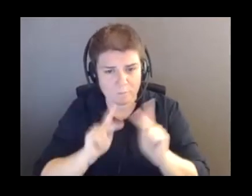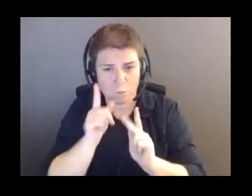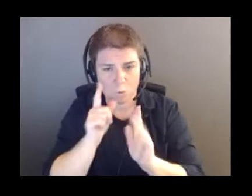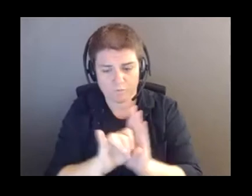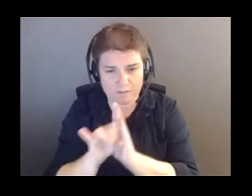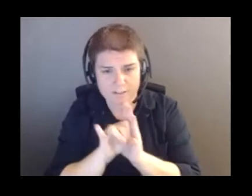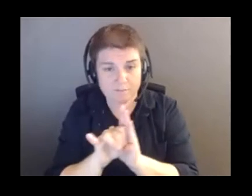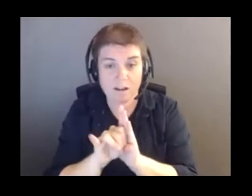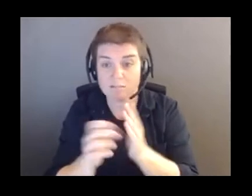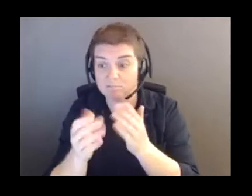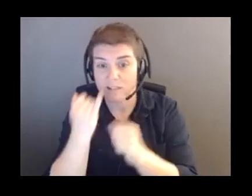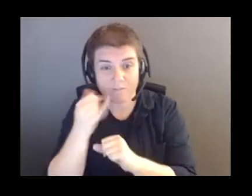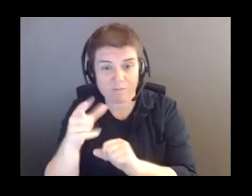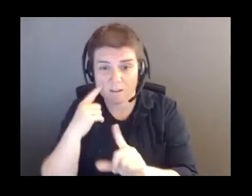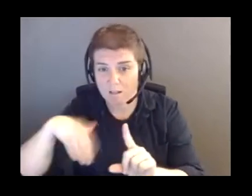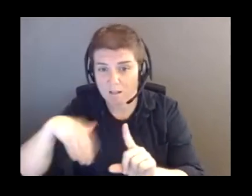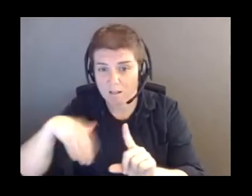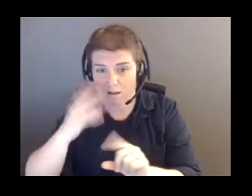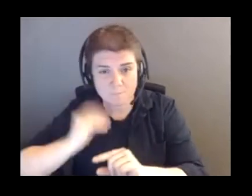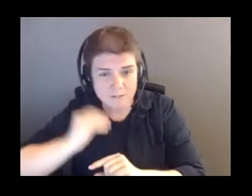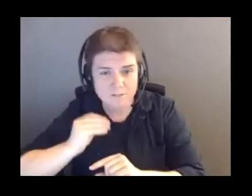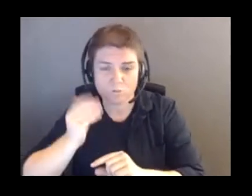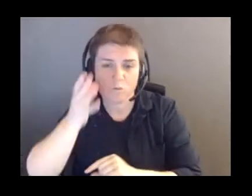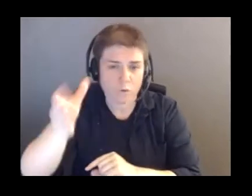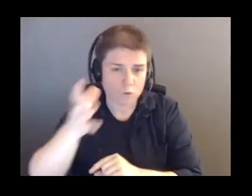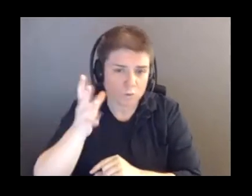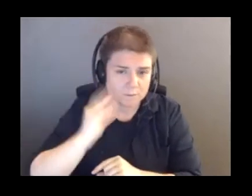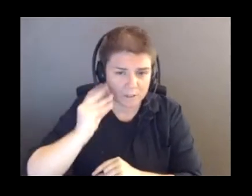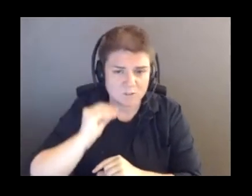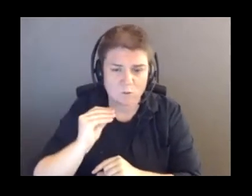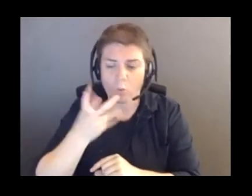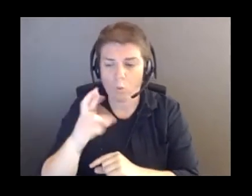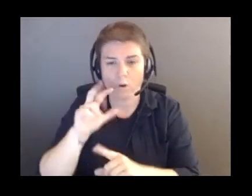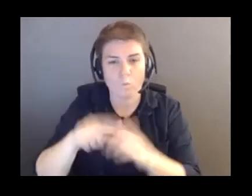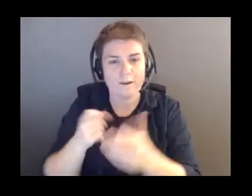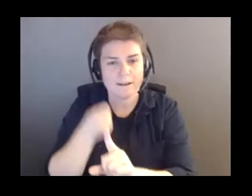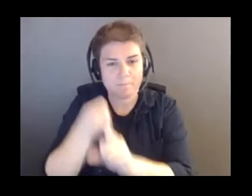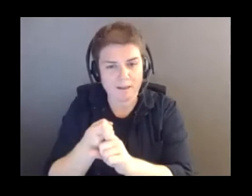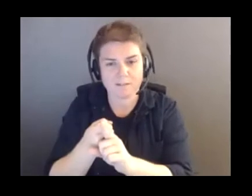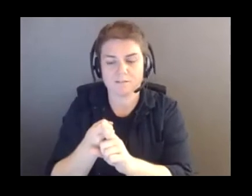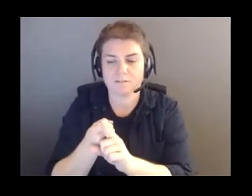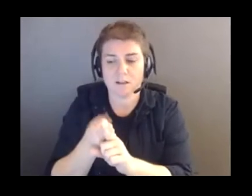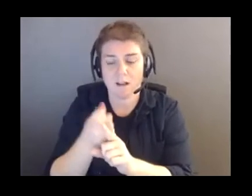if they won't be experiencing it now, or what impacts it might have on your ability to connect through with your community in the future.